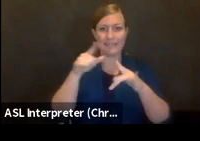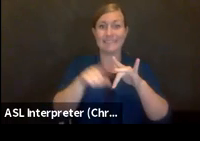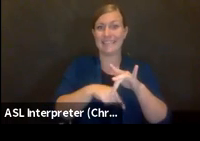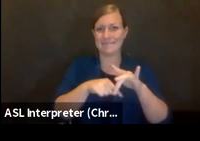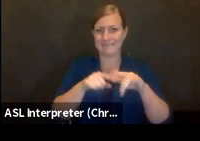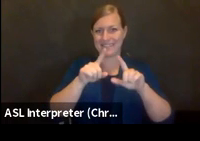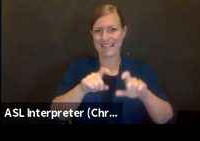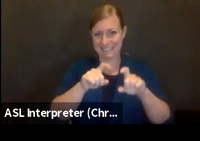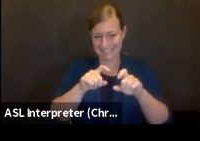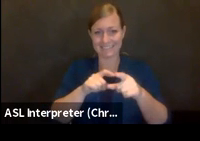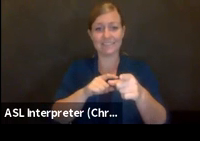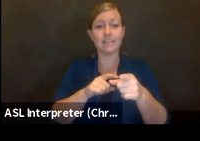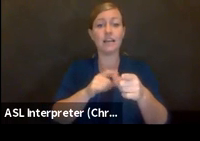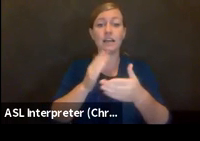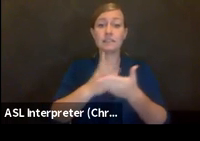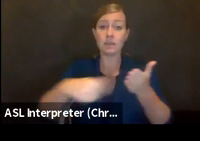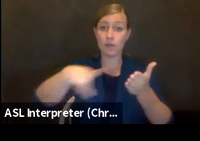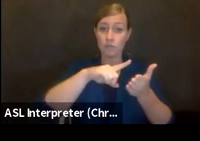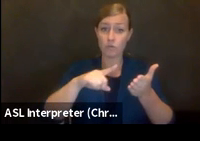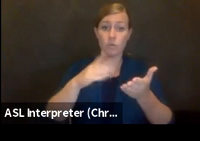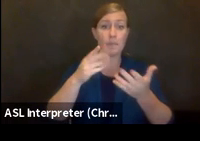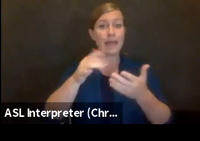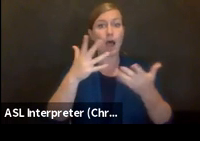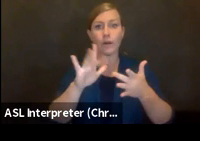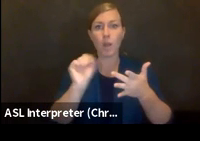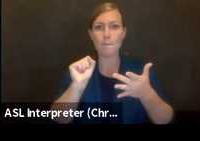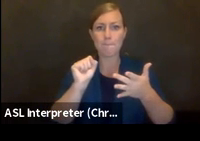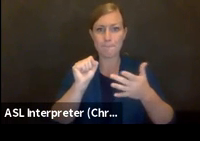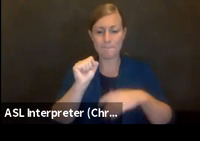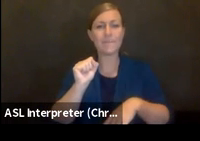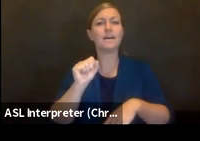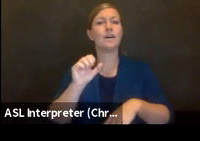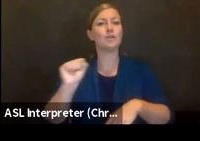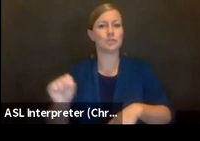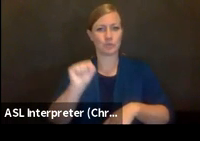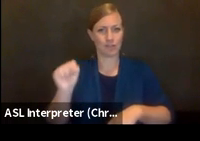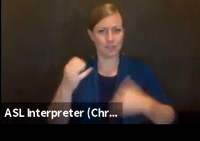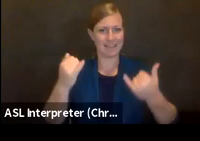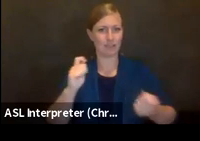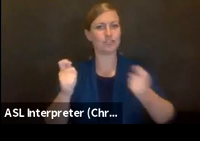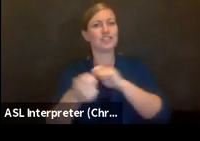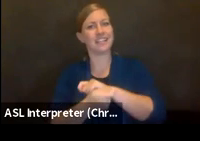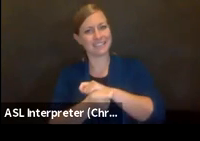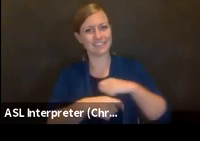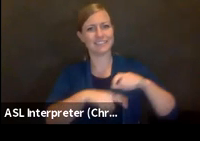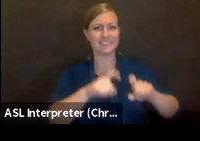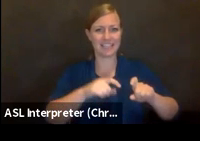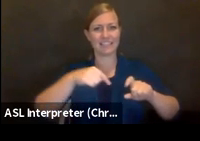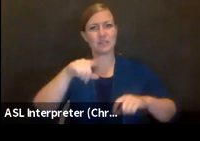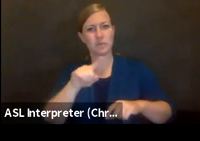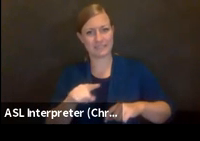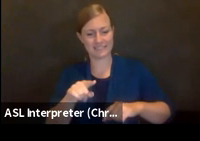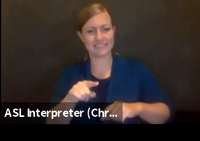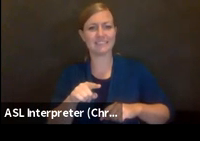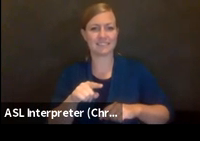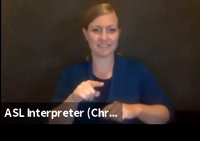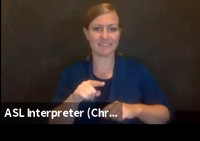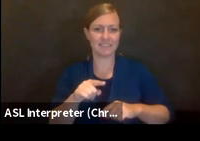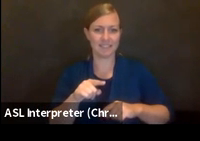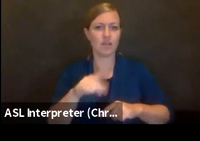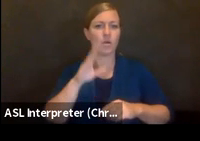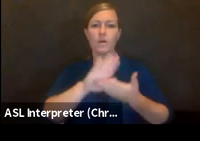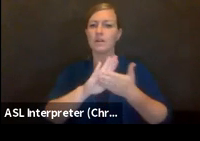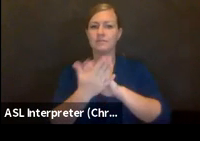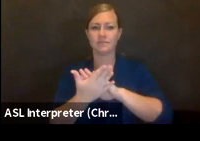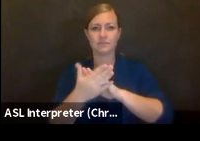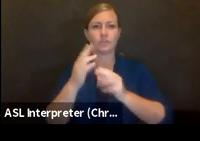ESD 189 - Amy Colburn: Some of you. This might already be gone. So school edgy is actually converting tests and quizzes and they are going to change it to add assessment.